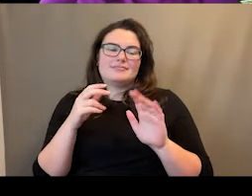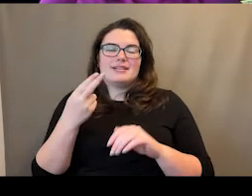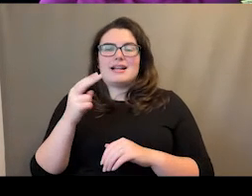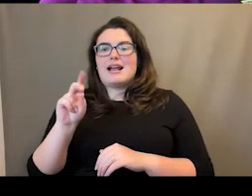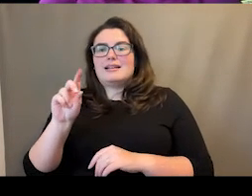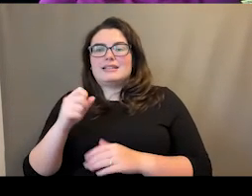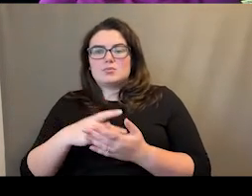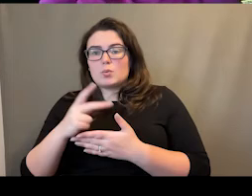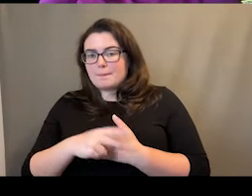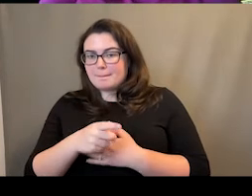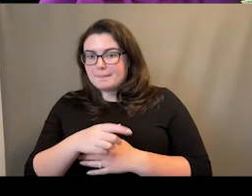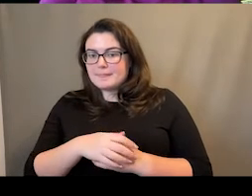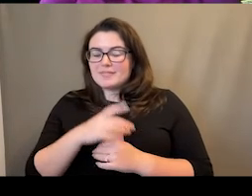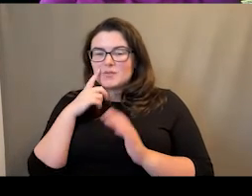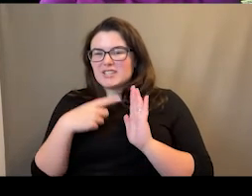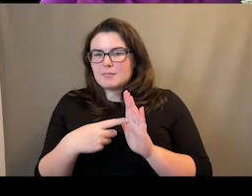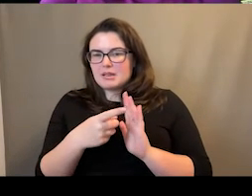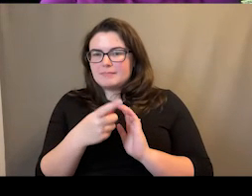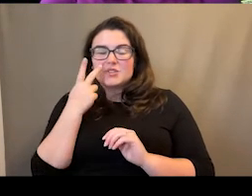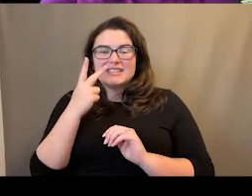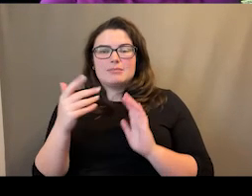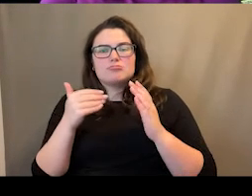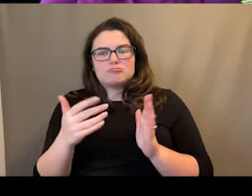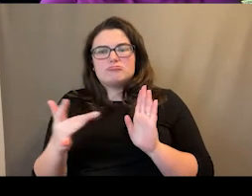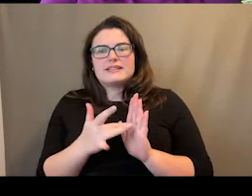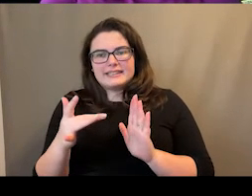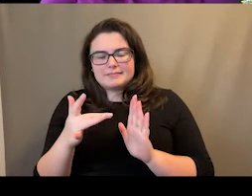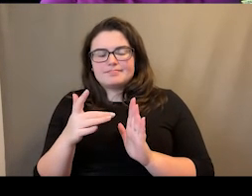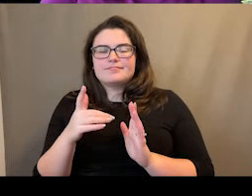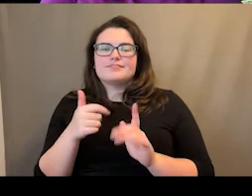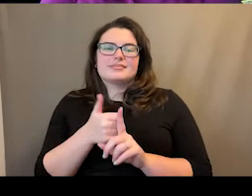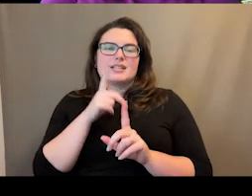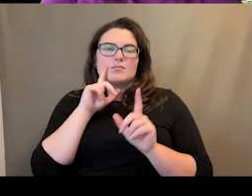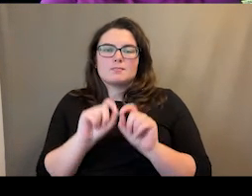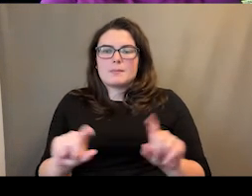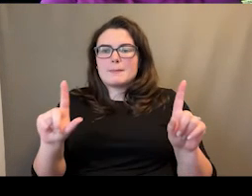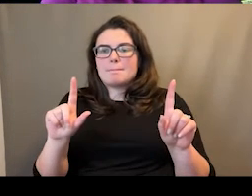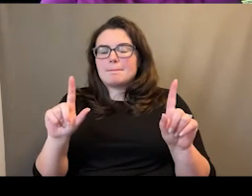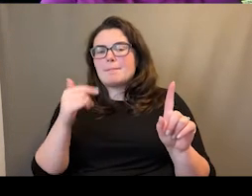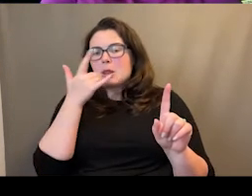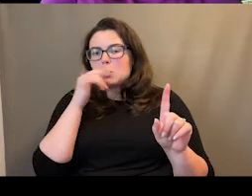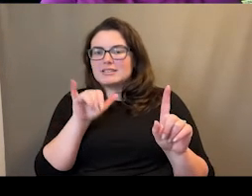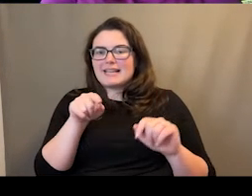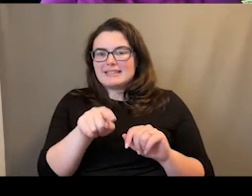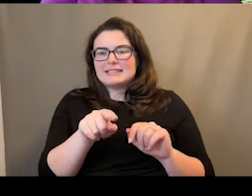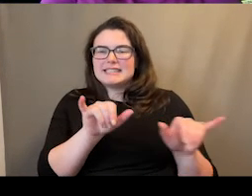[NOISE] you see this is highlighted. You can click on that, and it will give you a screen that looks very similar to this.